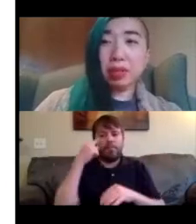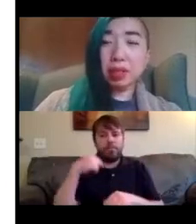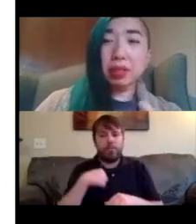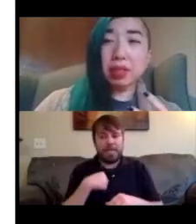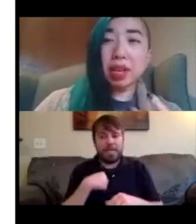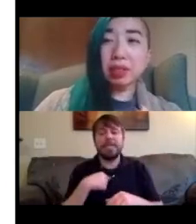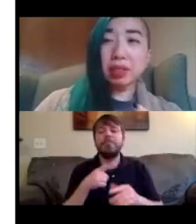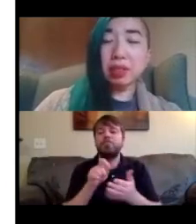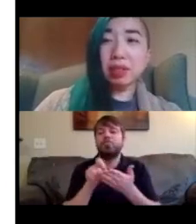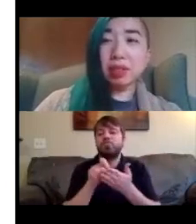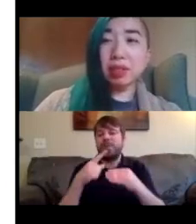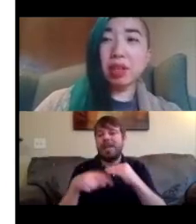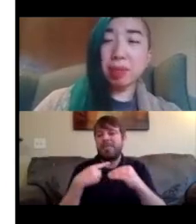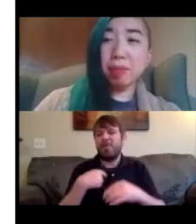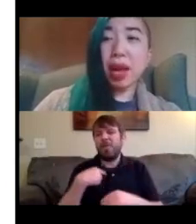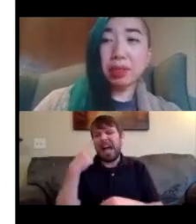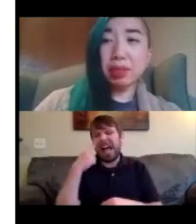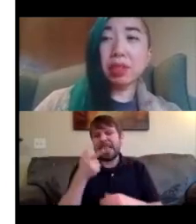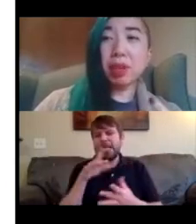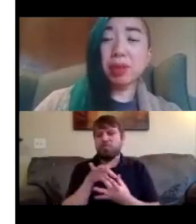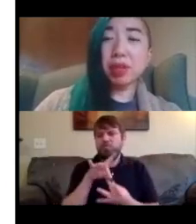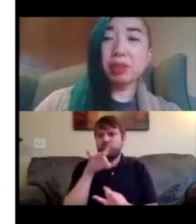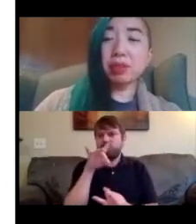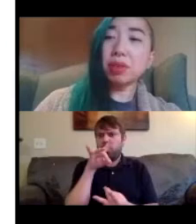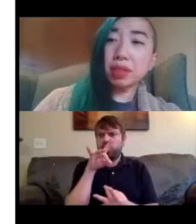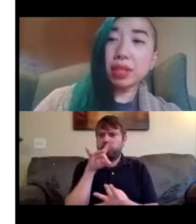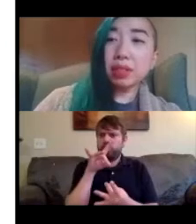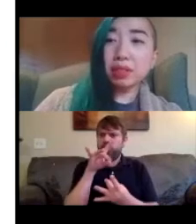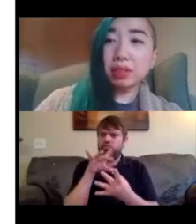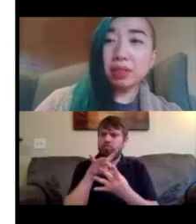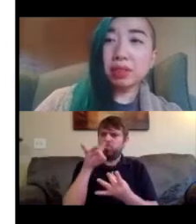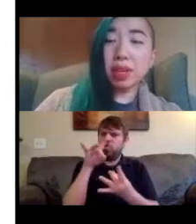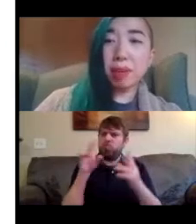Things that you keep coming back to and that you may be struggling to write about.